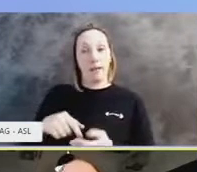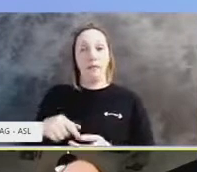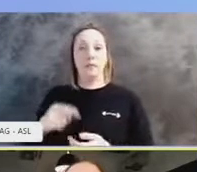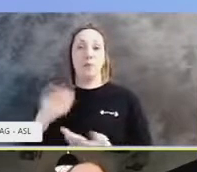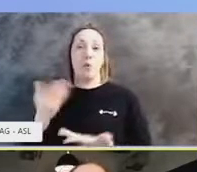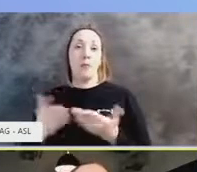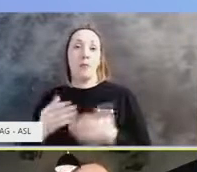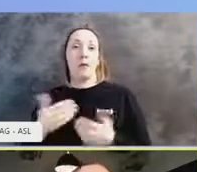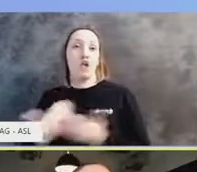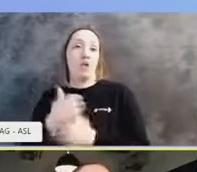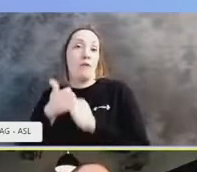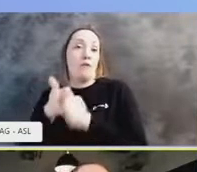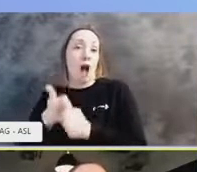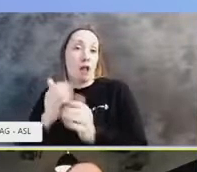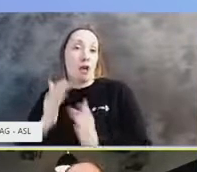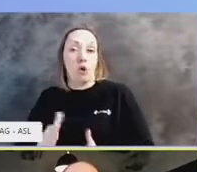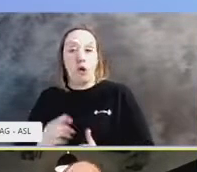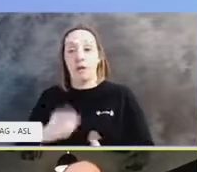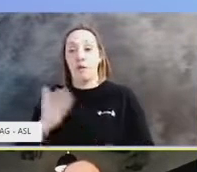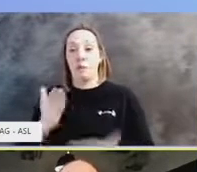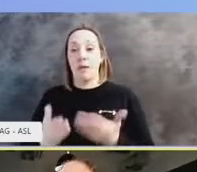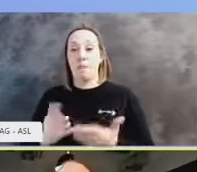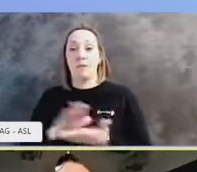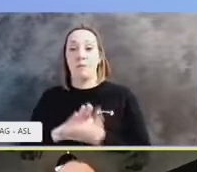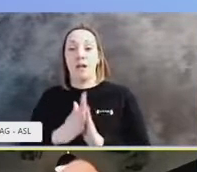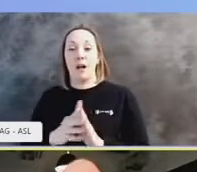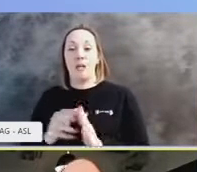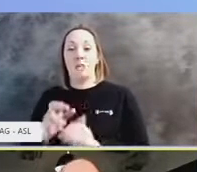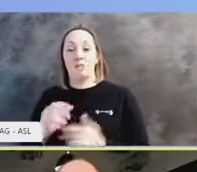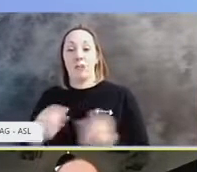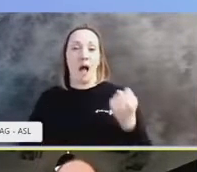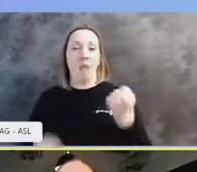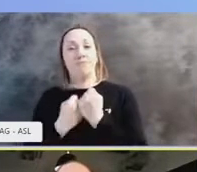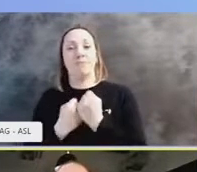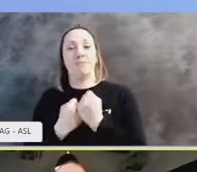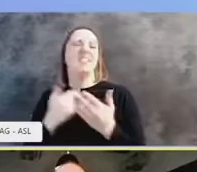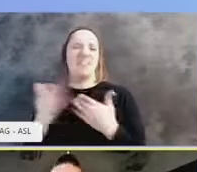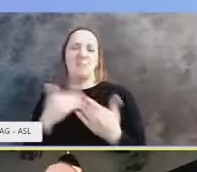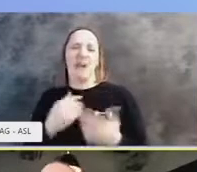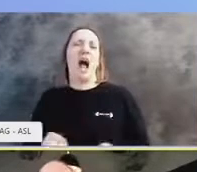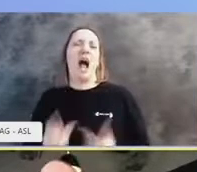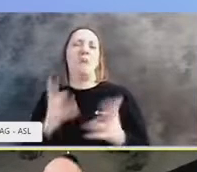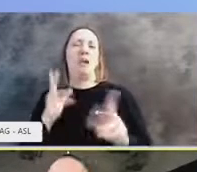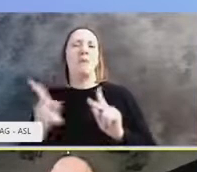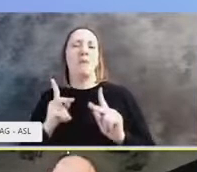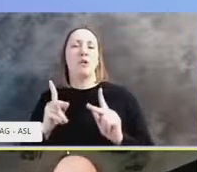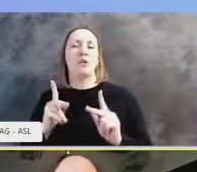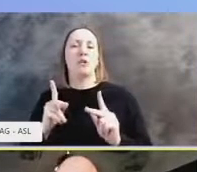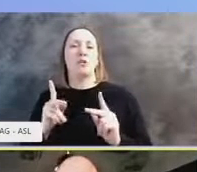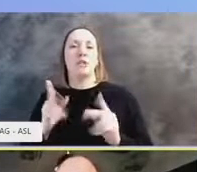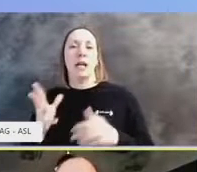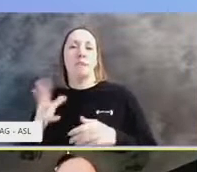mean it can be anything. And some people it's a paid client, for other people it might be a new follower. It